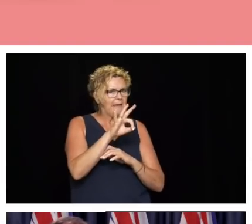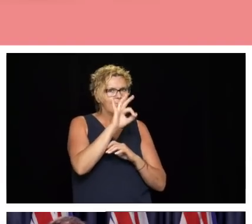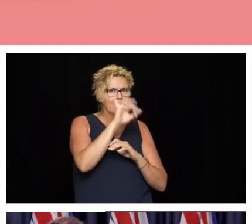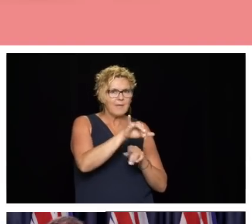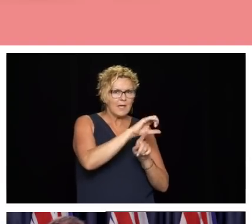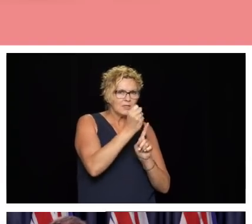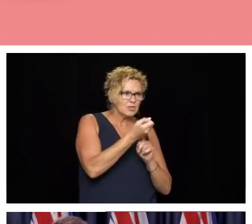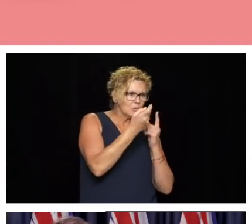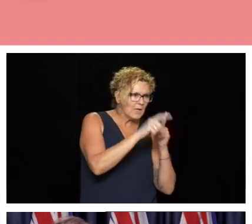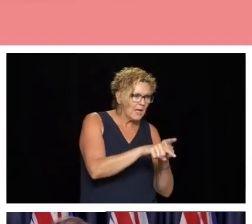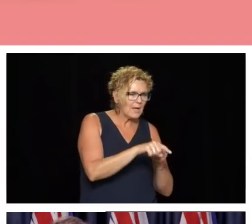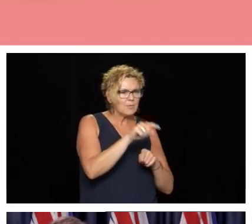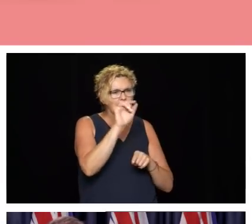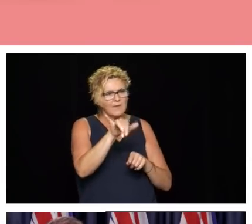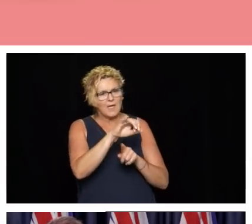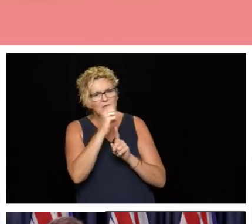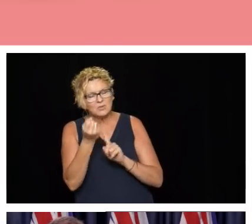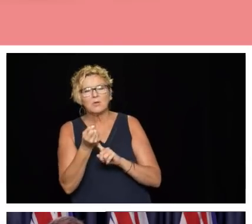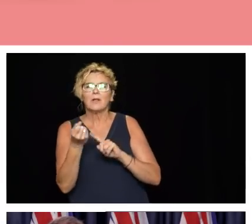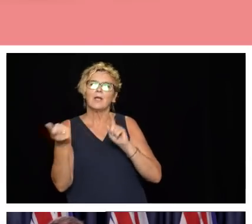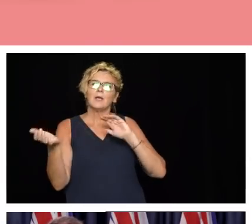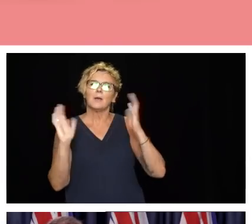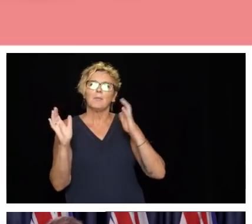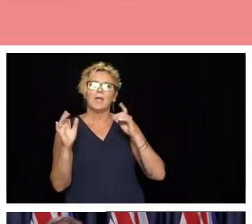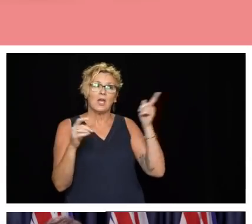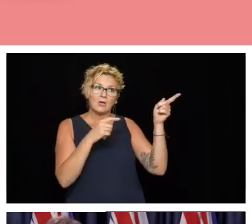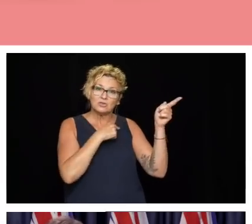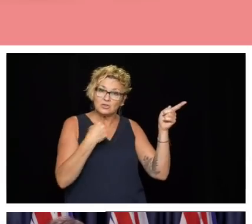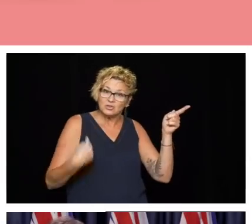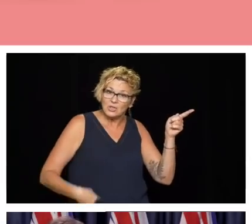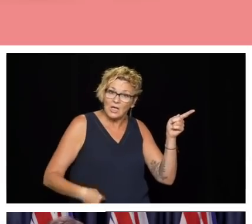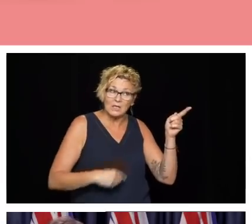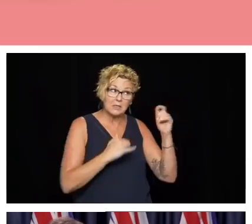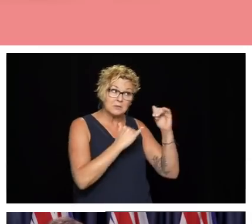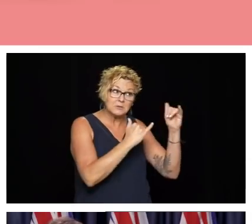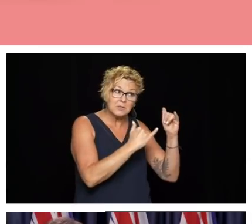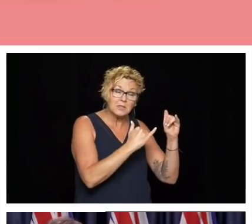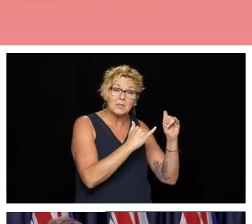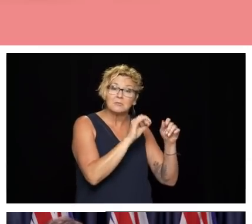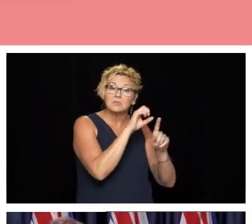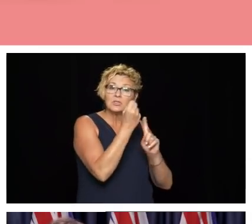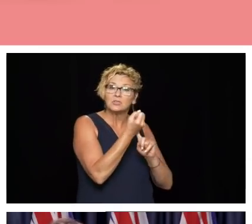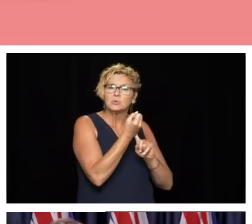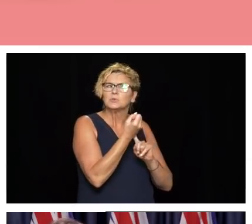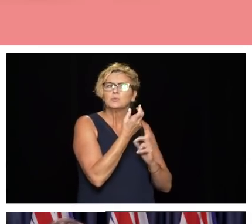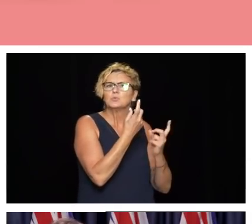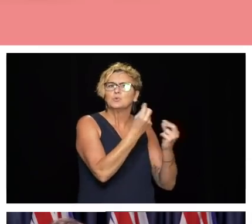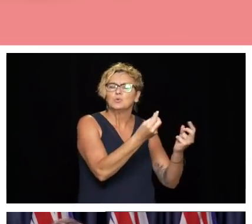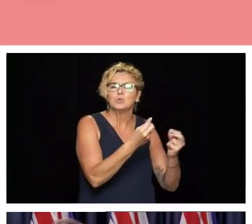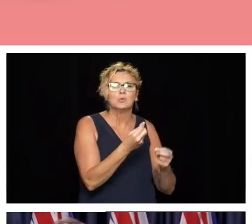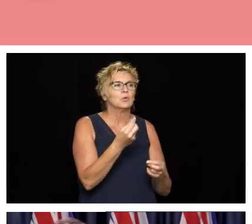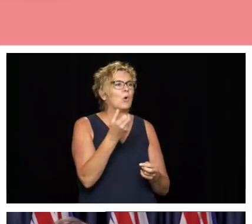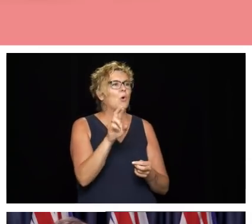We are also preparing for increased inpatient hospital demand, you saw in March at the end of March when we presented our plan for hospitals